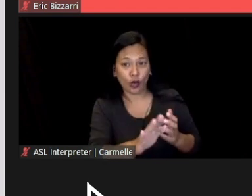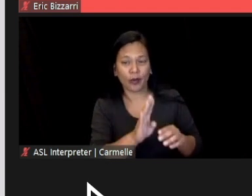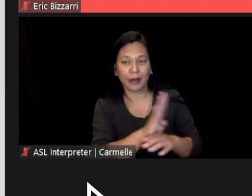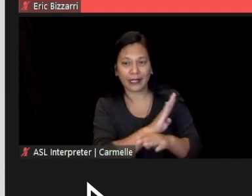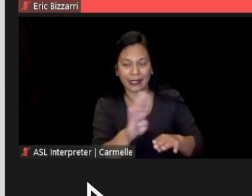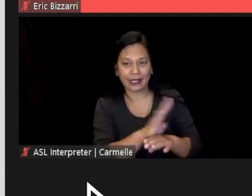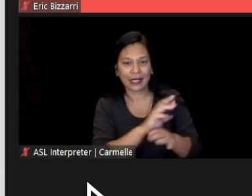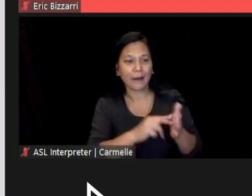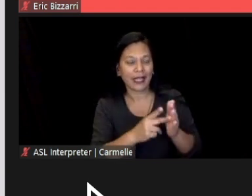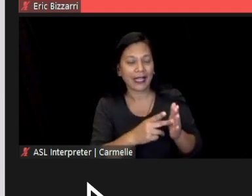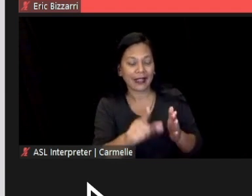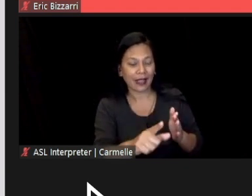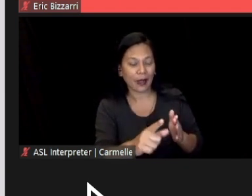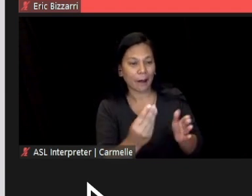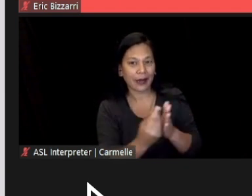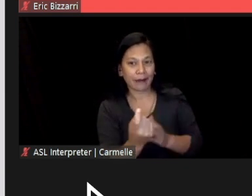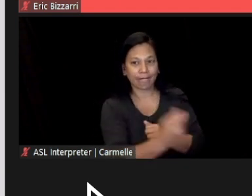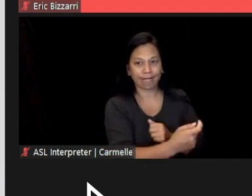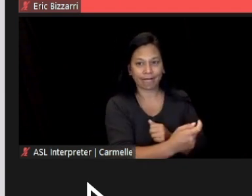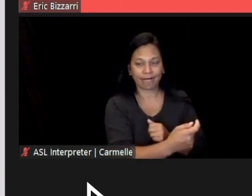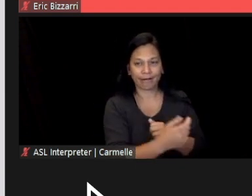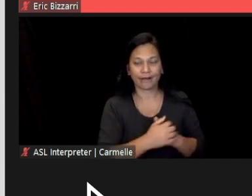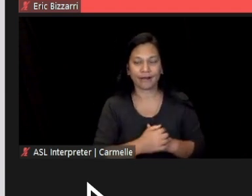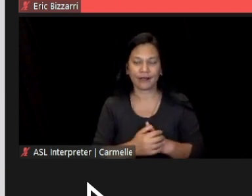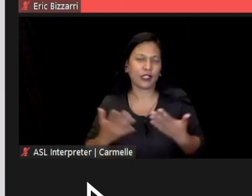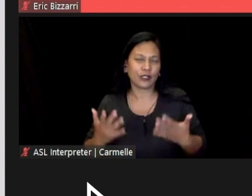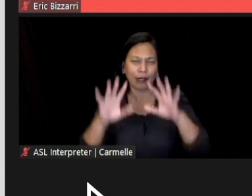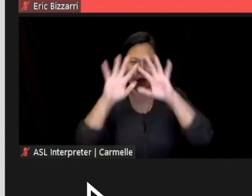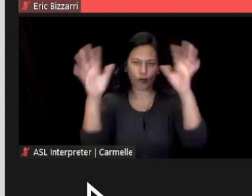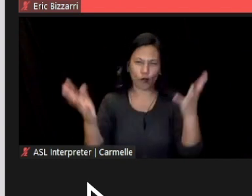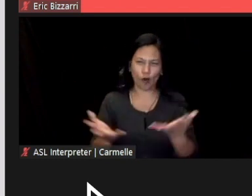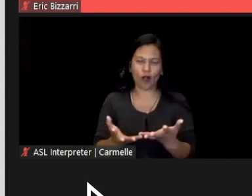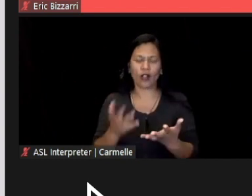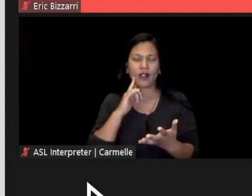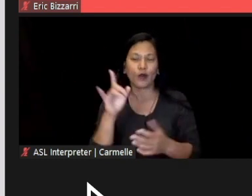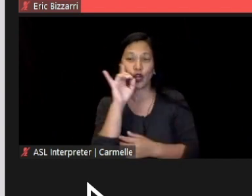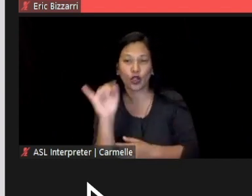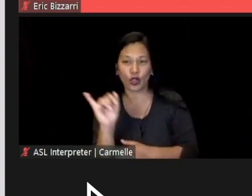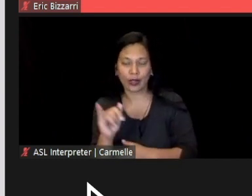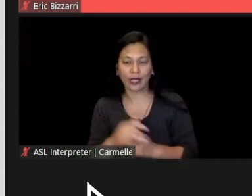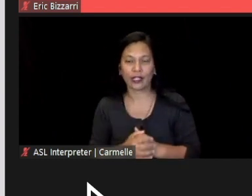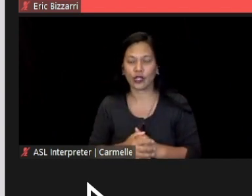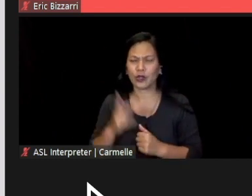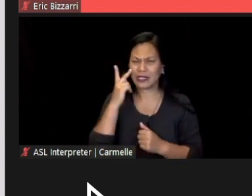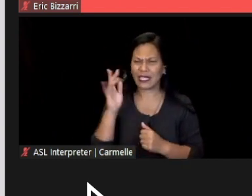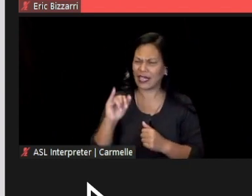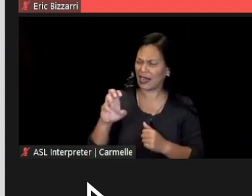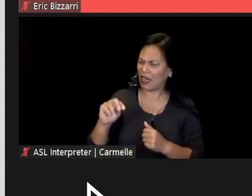certain amount of money and then unlock their envelope. So that just kind of to demystify what, you'll hear the envelopes mentioned a lot.